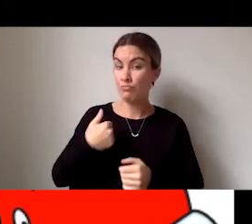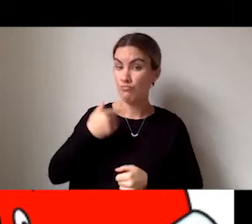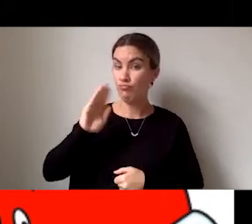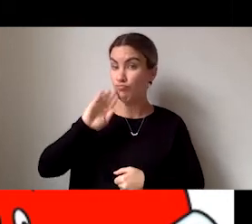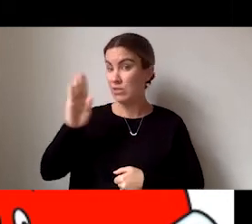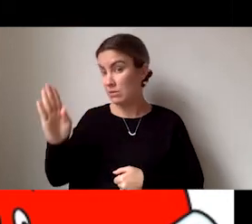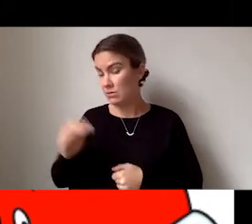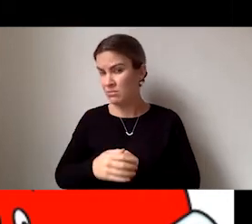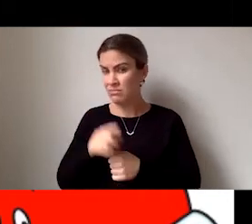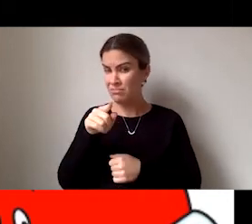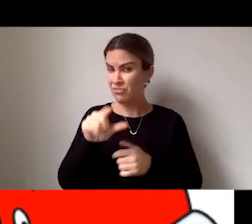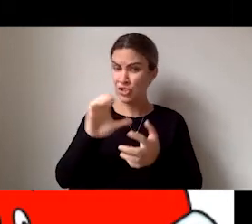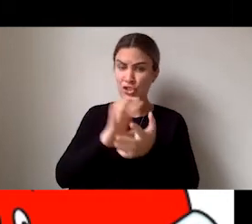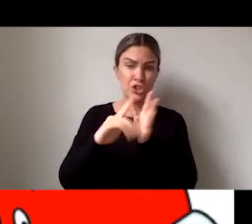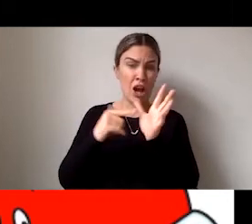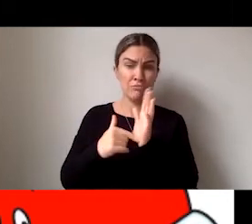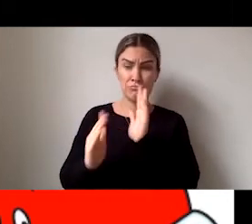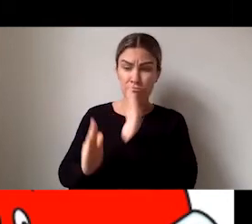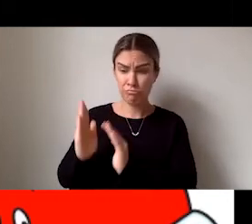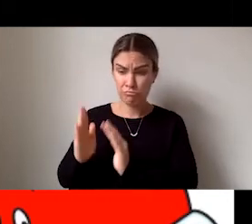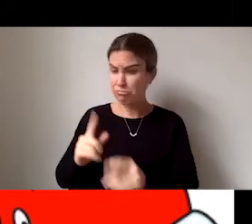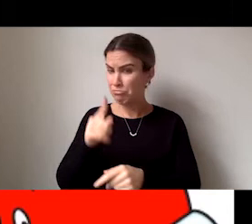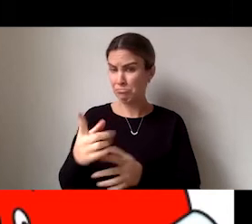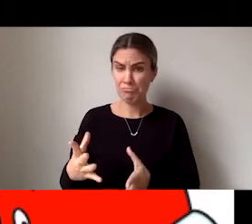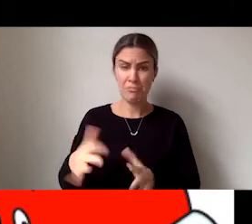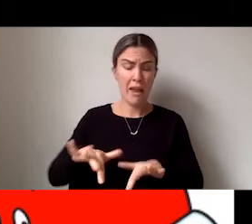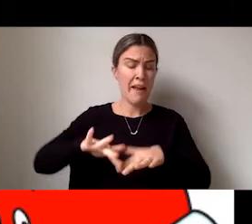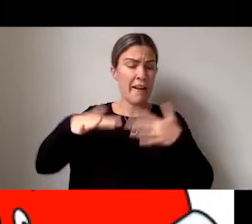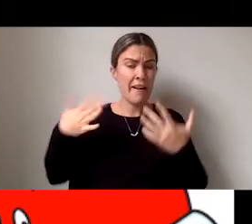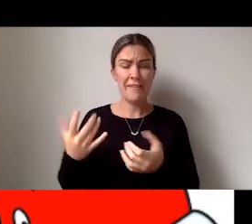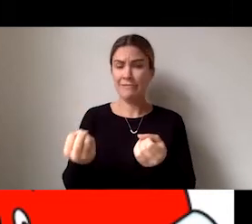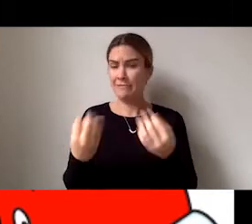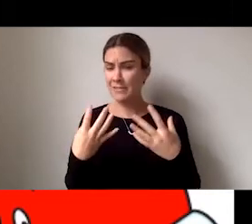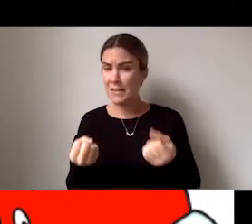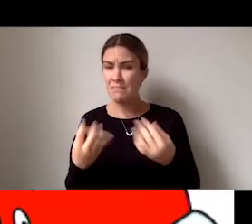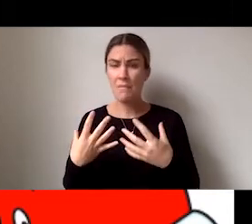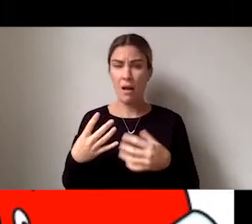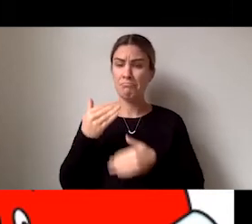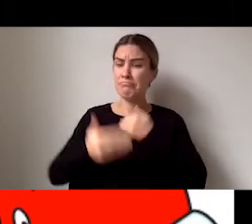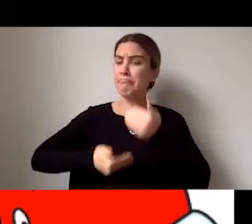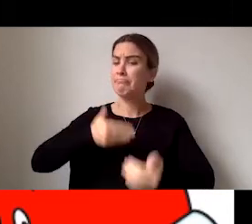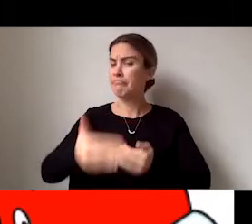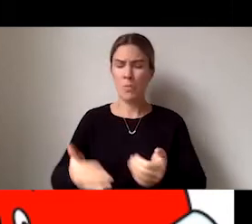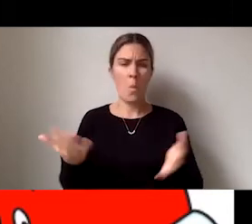I really, really welcome any - yeah. Any feedback or anything like that as we go along.